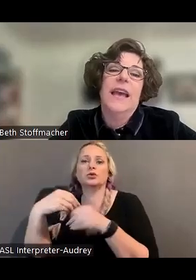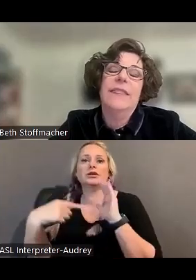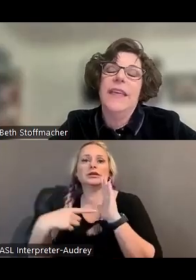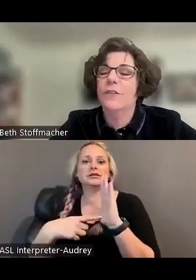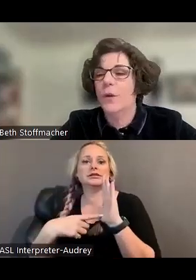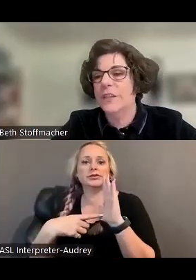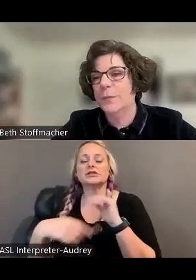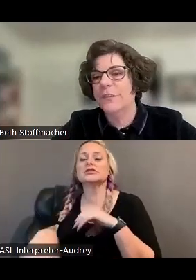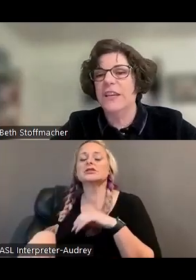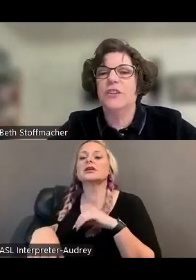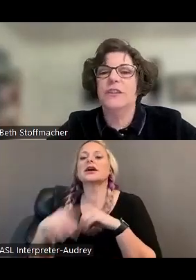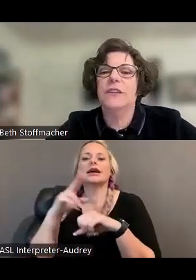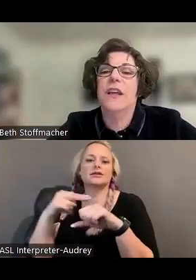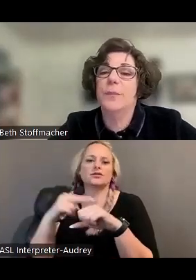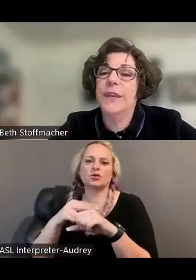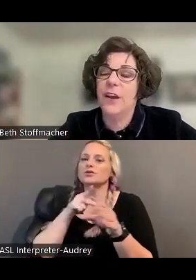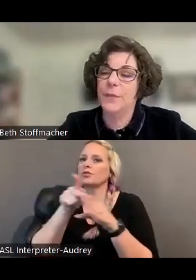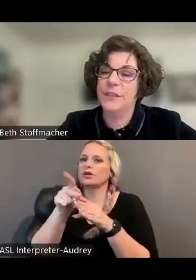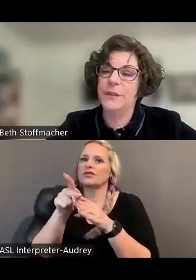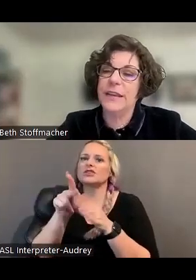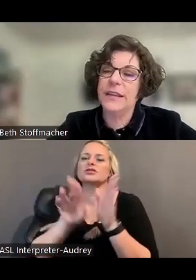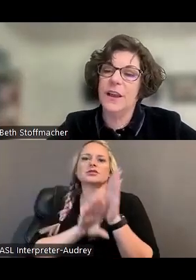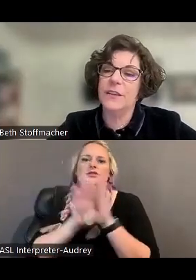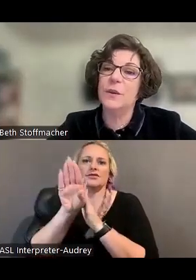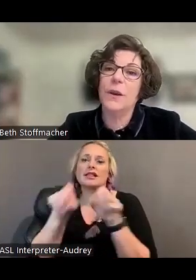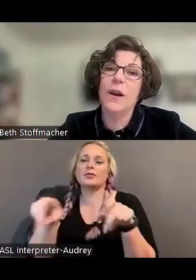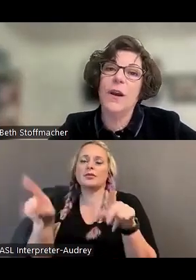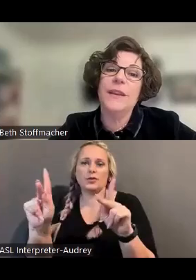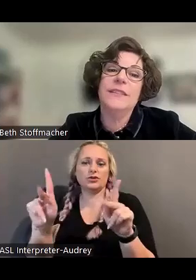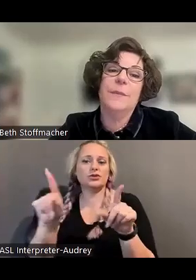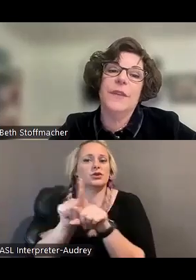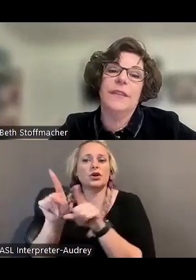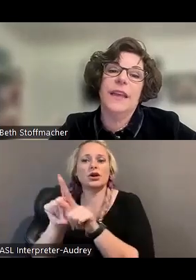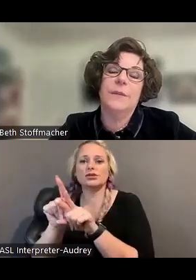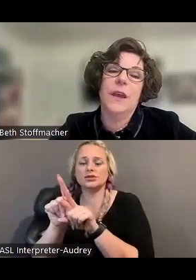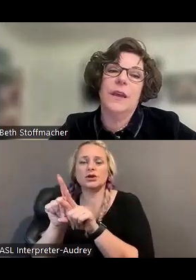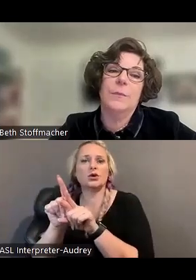And then of course, professional development opportunities also are always something that